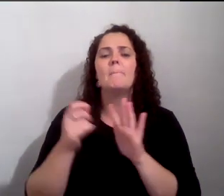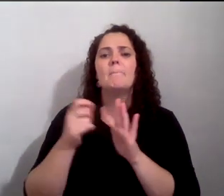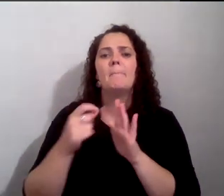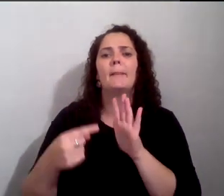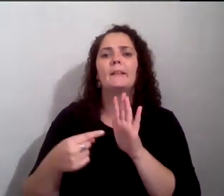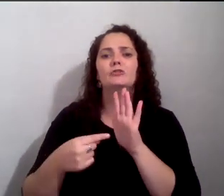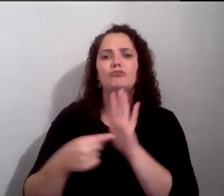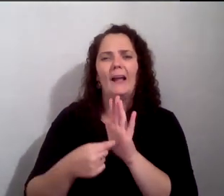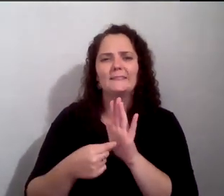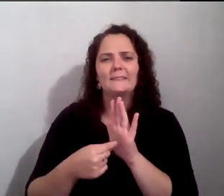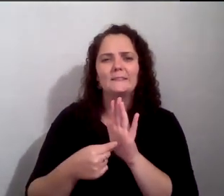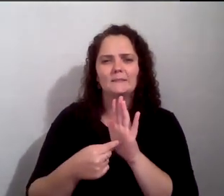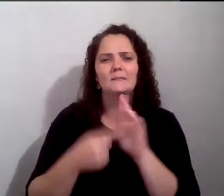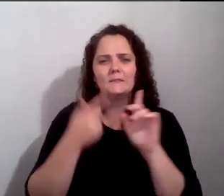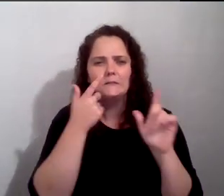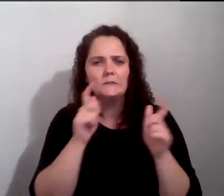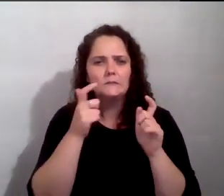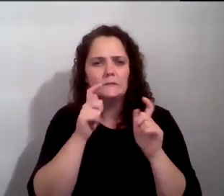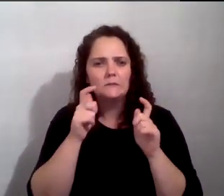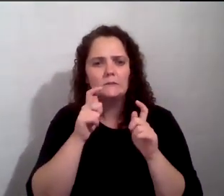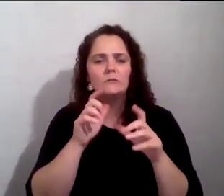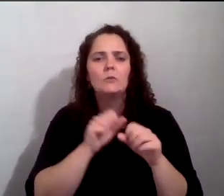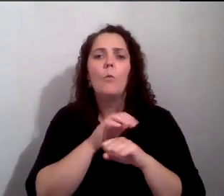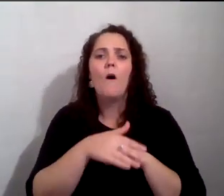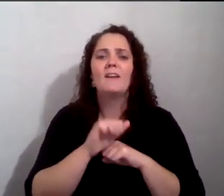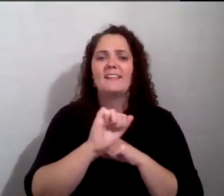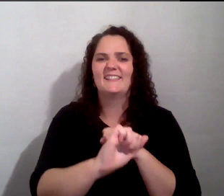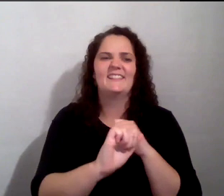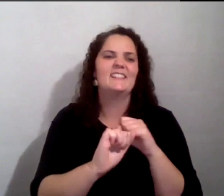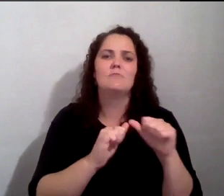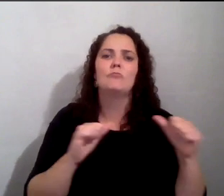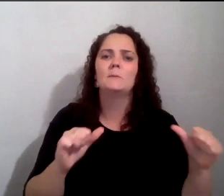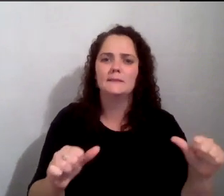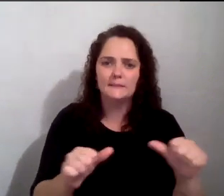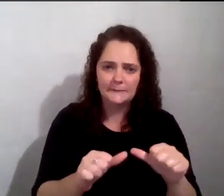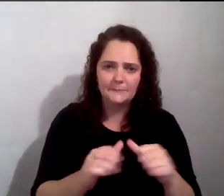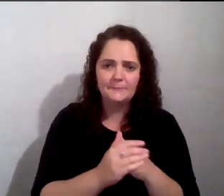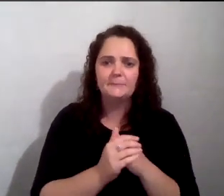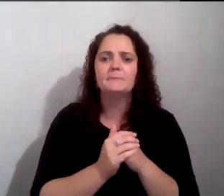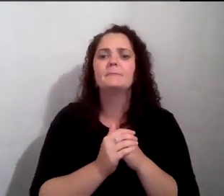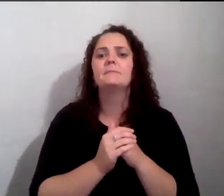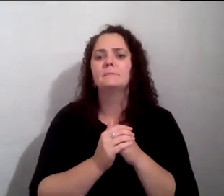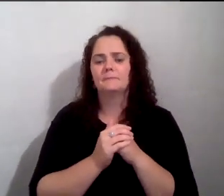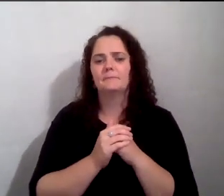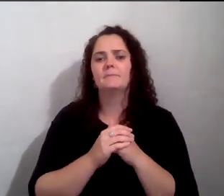to the artist's family. Namatjira is one of Australia’s most